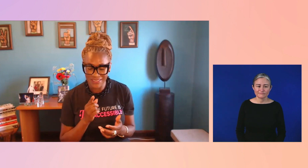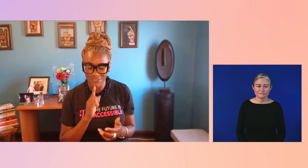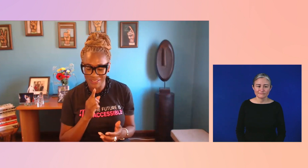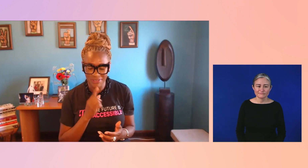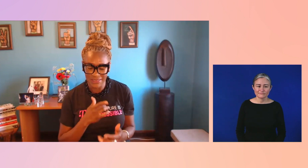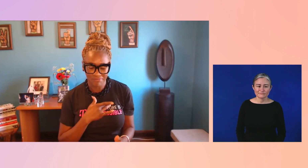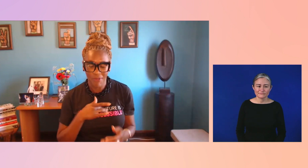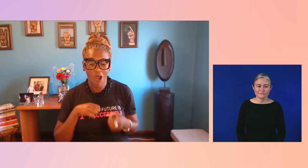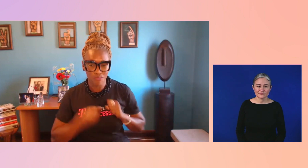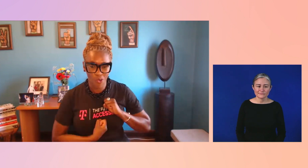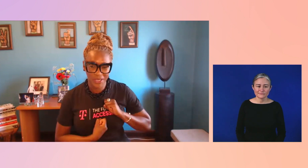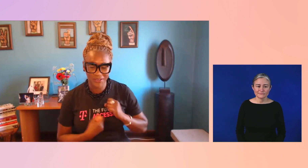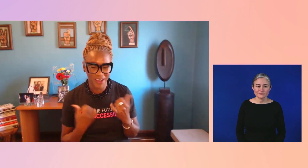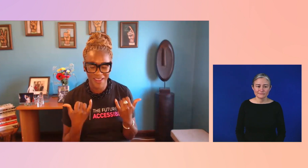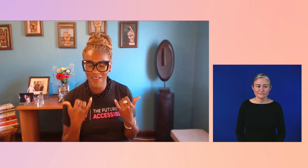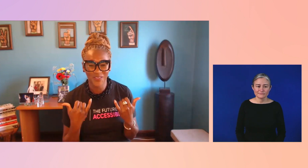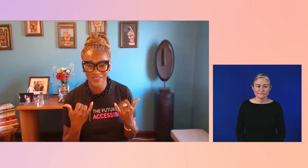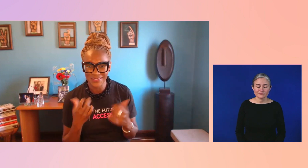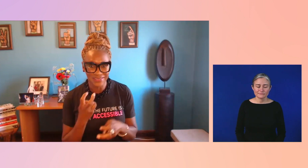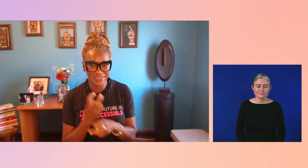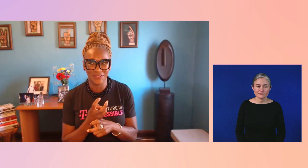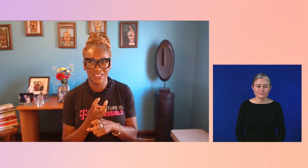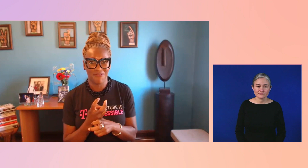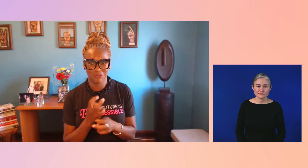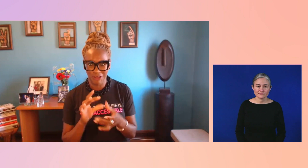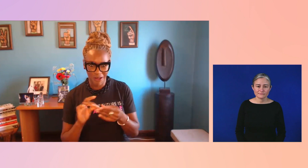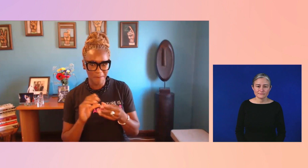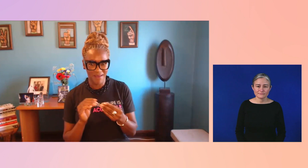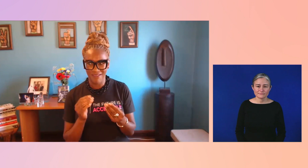I think I'm heartbroken right now over it.